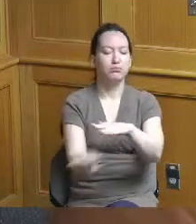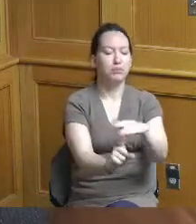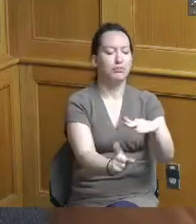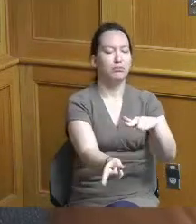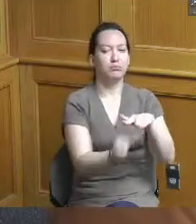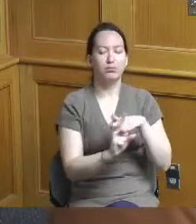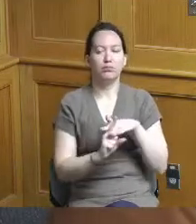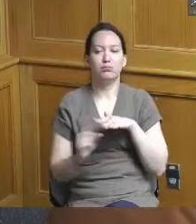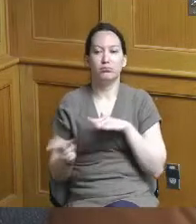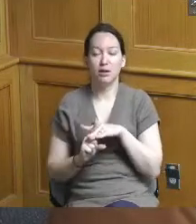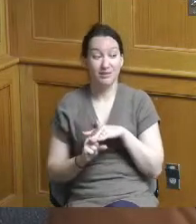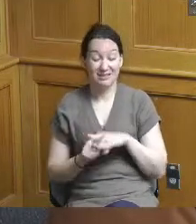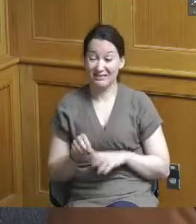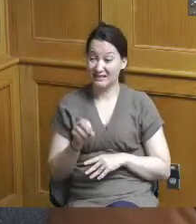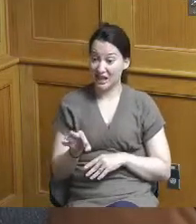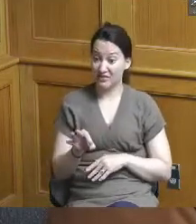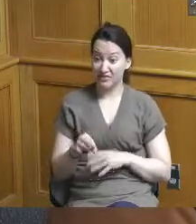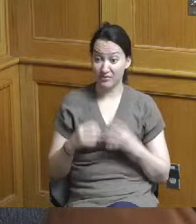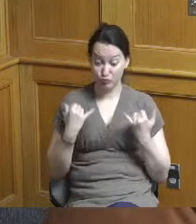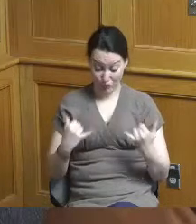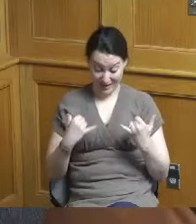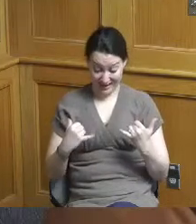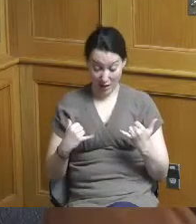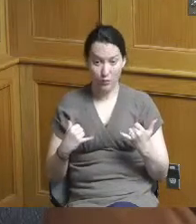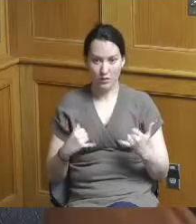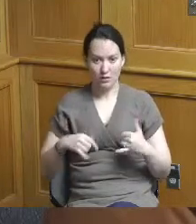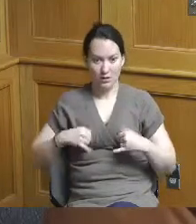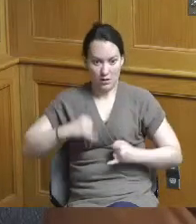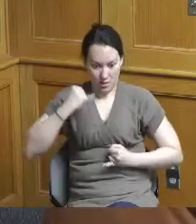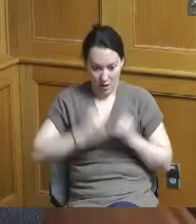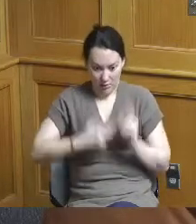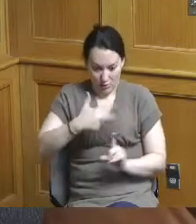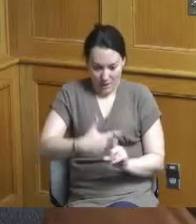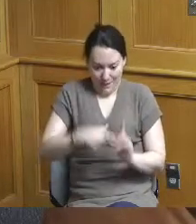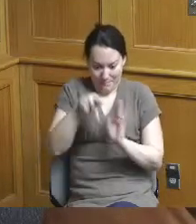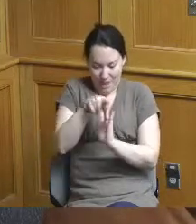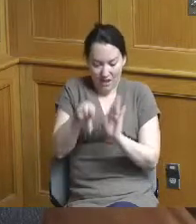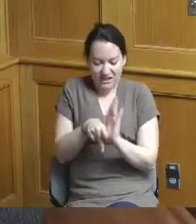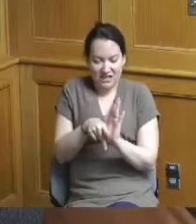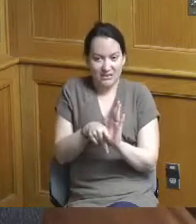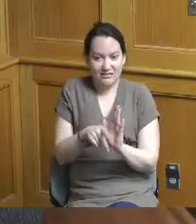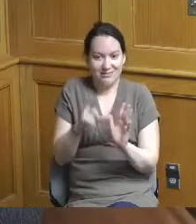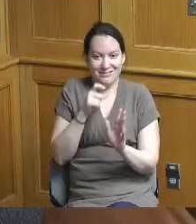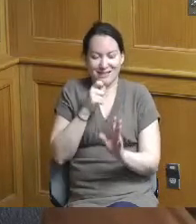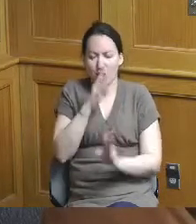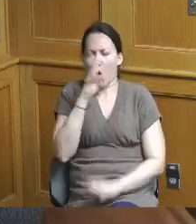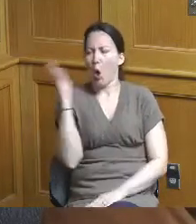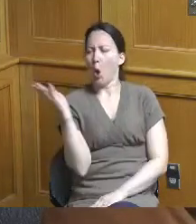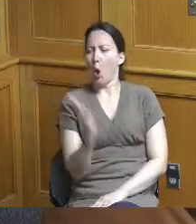if you're in the fourth quarter of a policy you tend to not get enough attention you tend to run